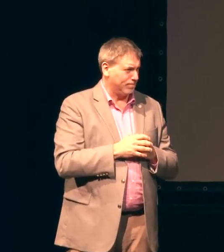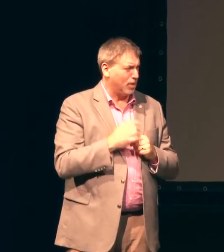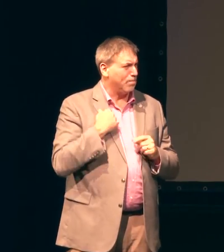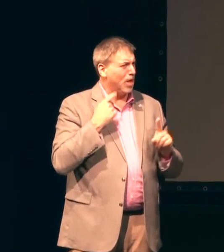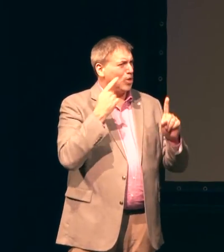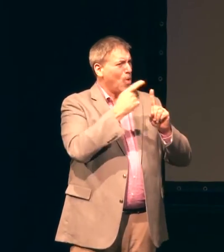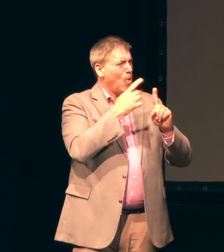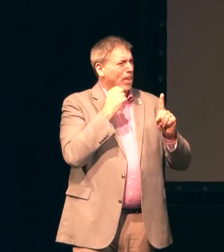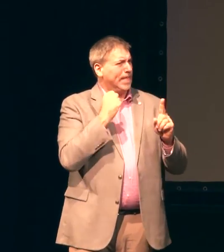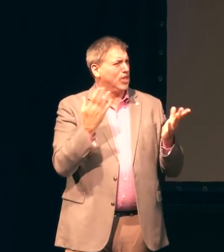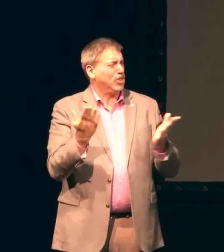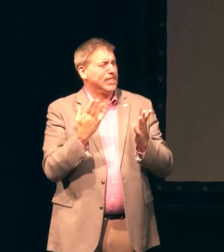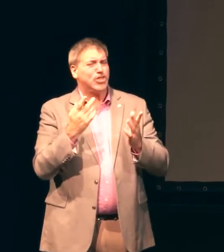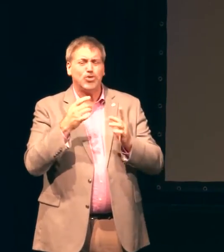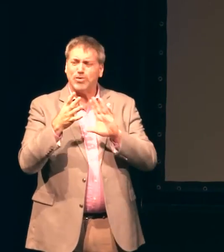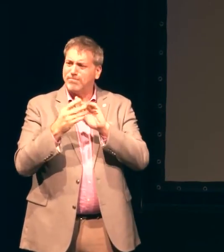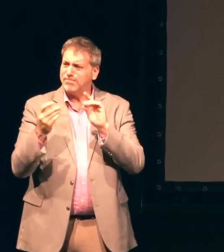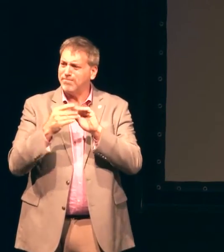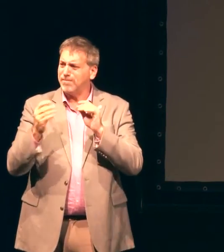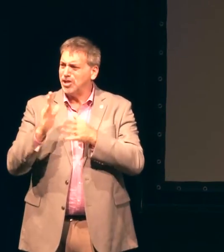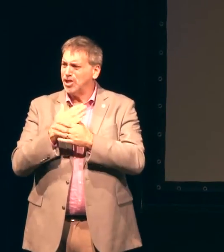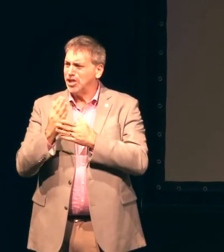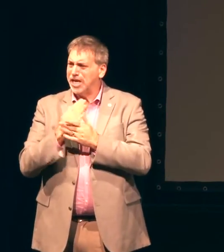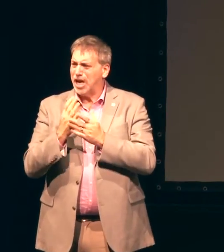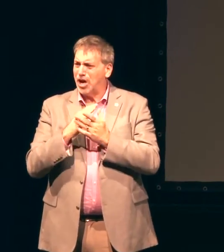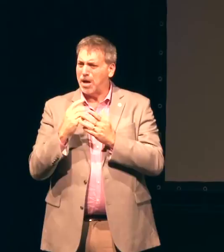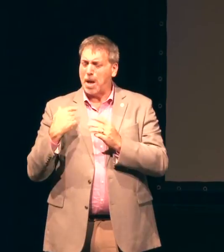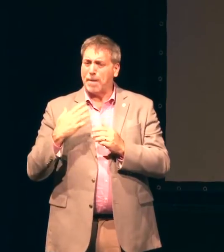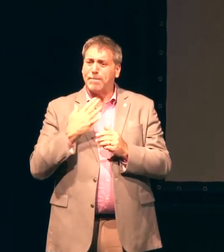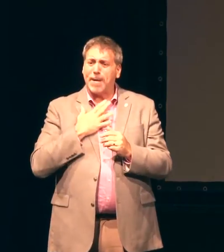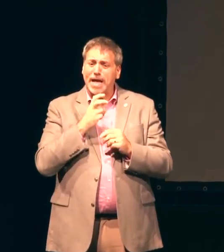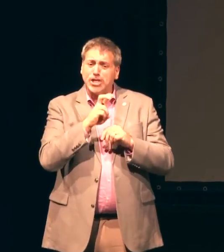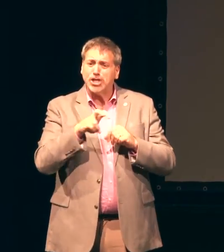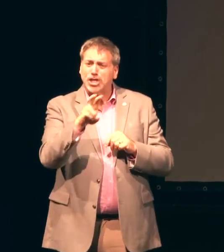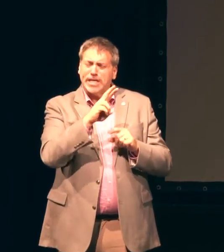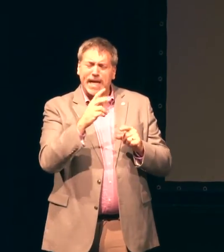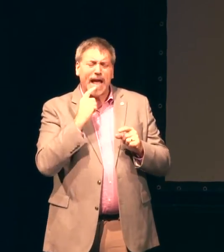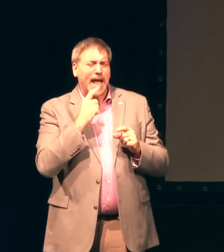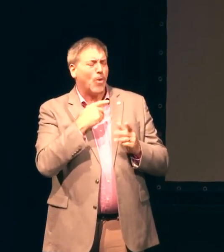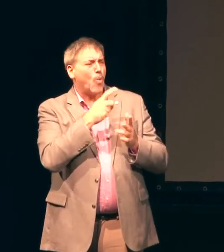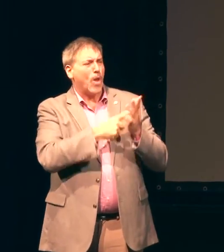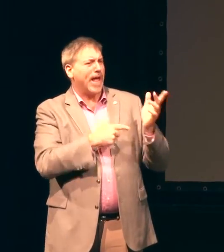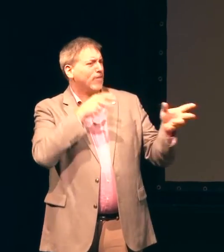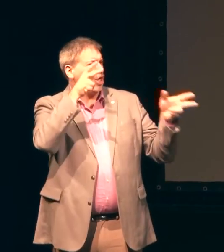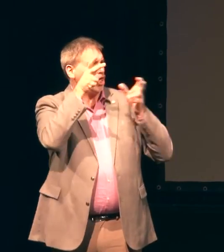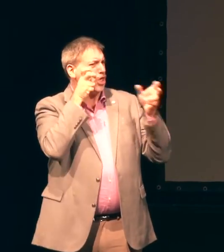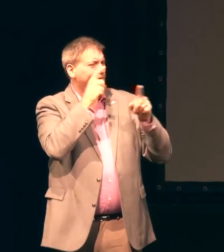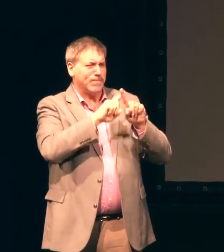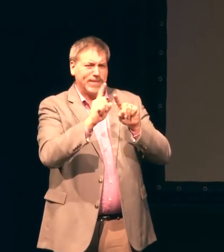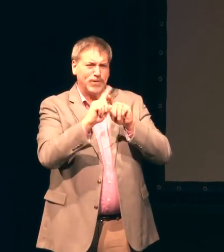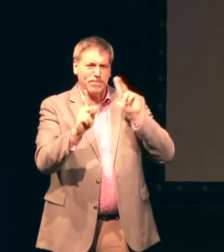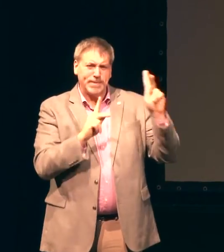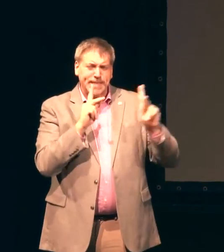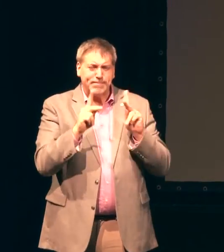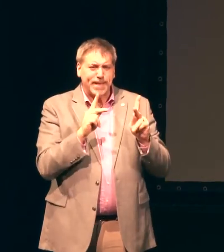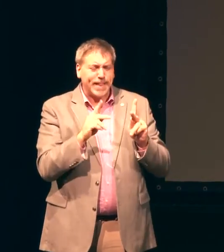think so. And my goal here to share my experiences and my travels, things I have